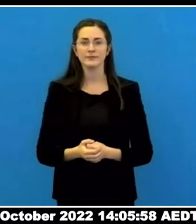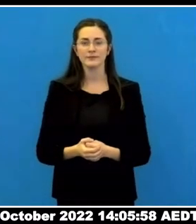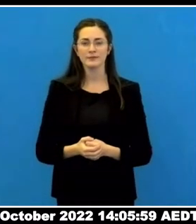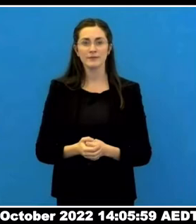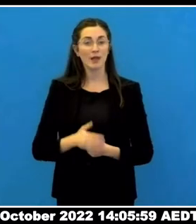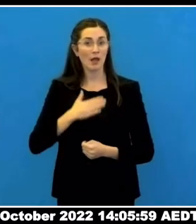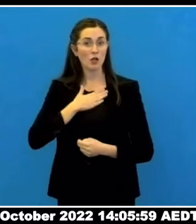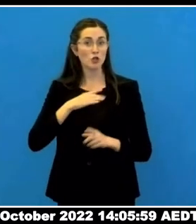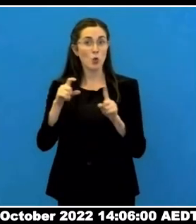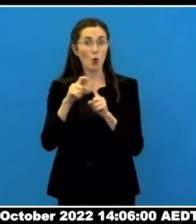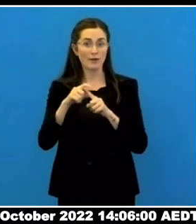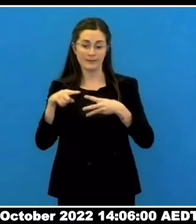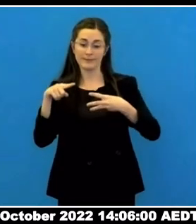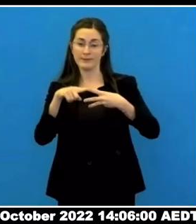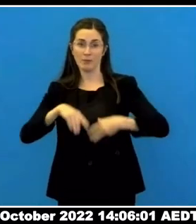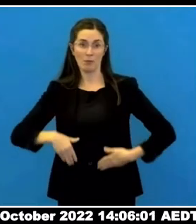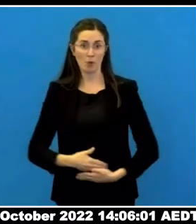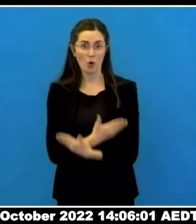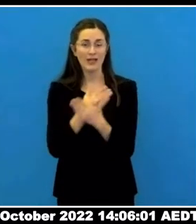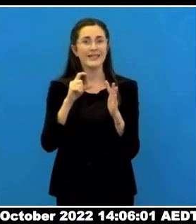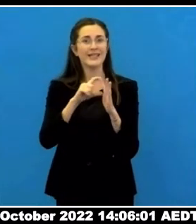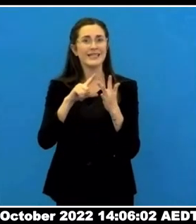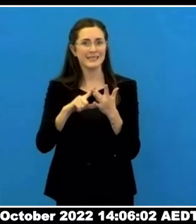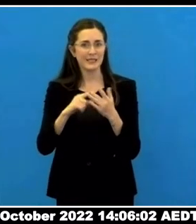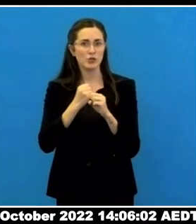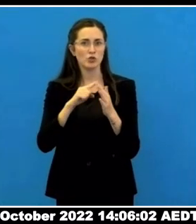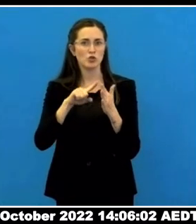My daughter was born with DiGeorge syndrome,